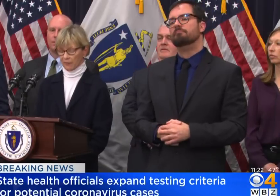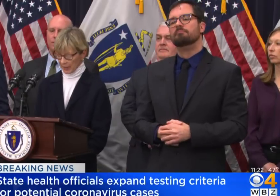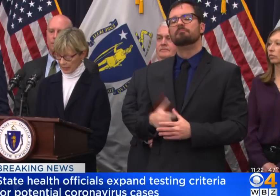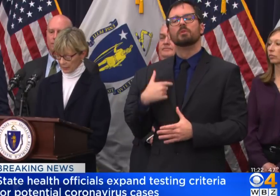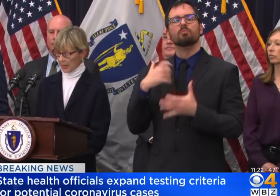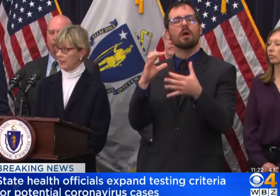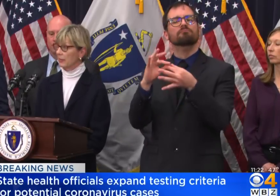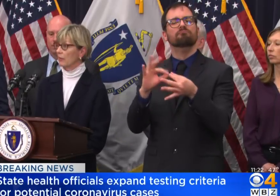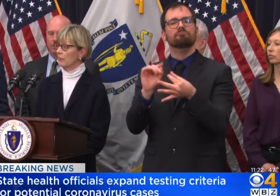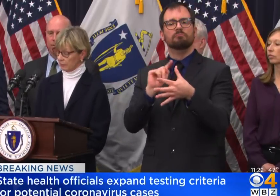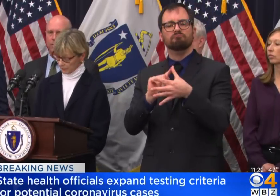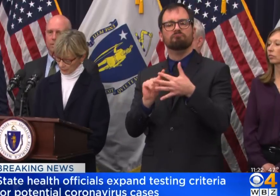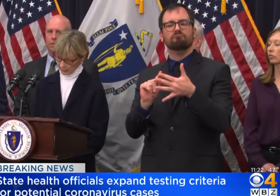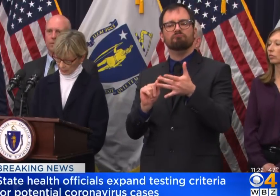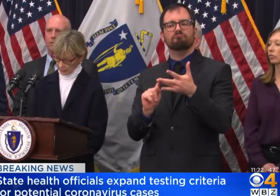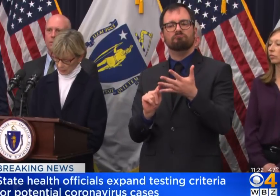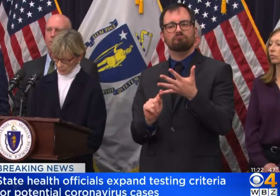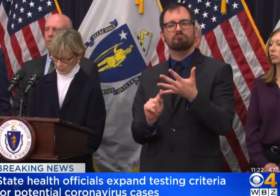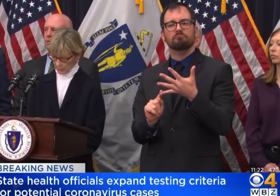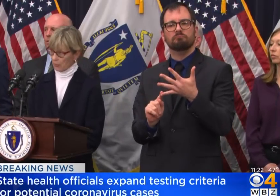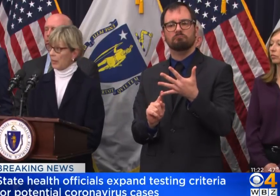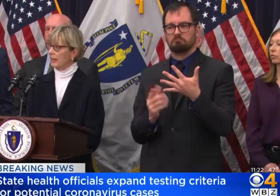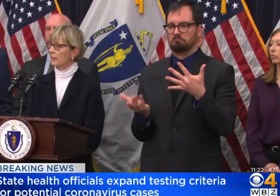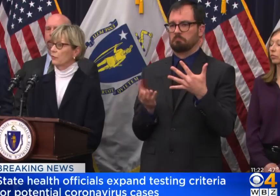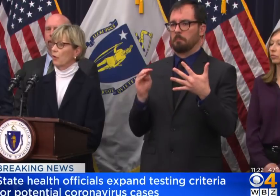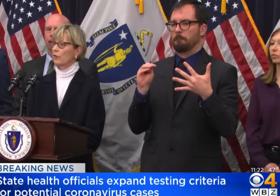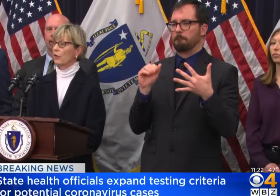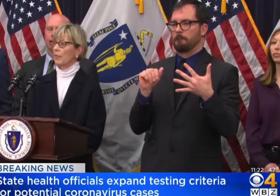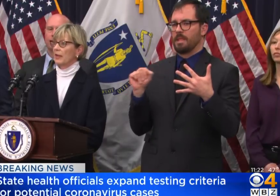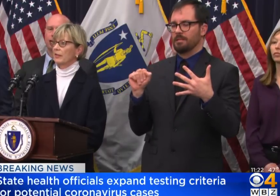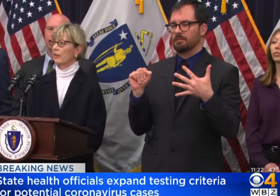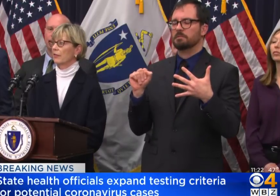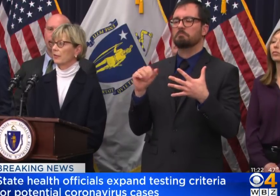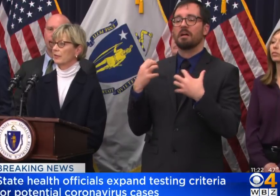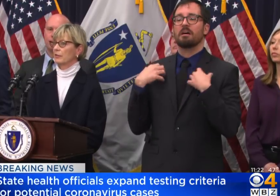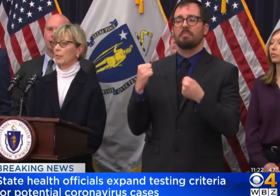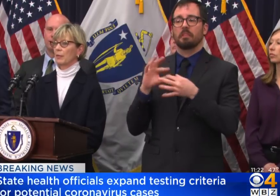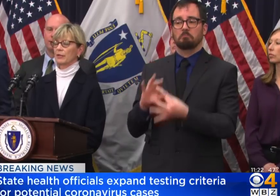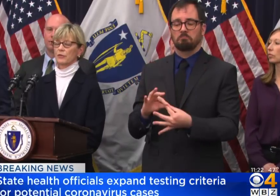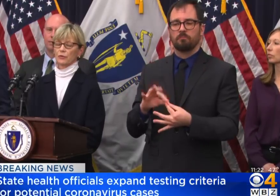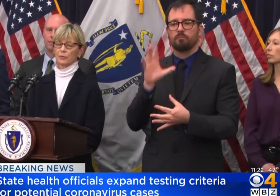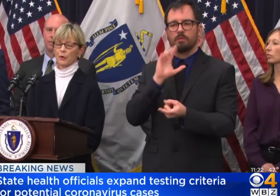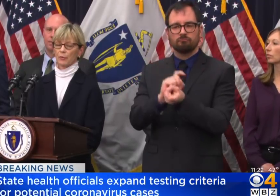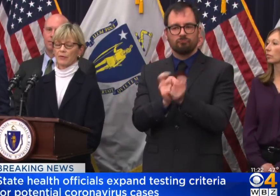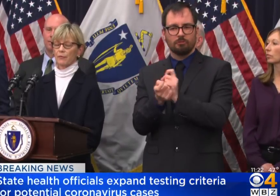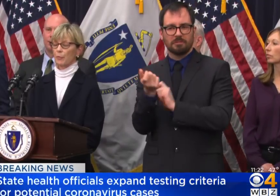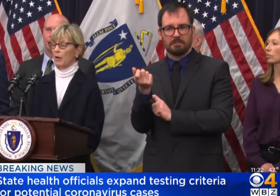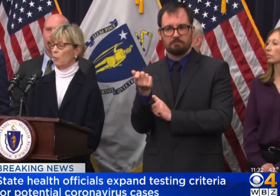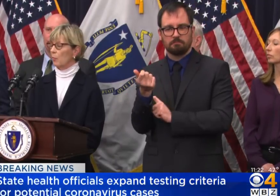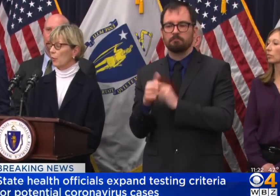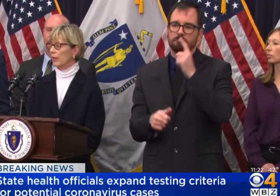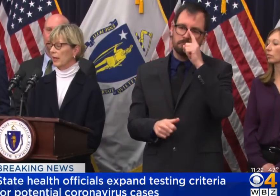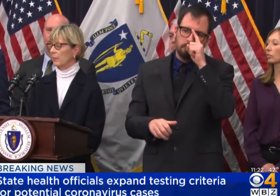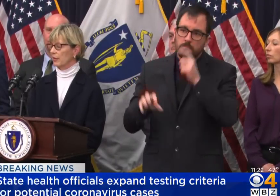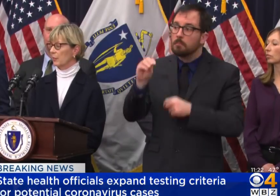AS OF THIS FRIDAY, THE LAB HAS TESTED 475 PATIENTS. I WOULD ALSO LIKE TO MENTION A FEW CHANGES WE HAVE MADE IN MASS